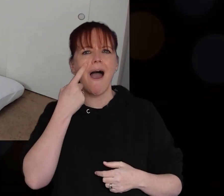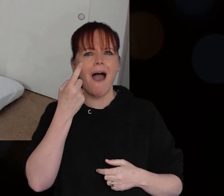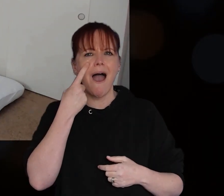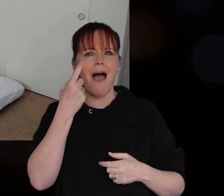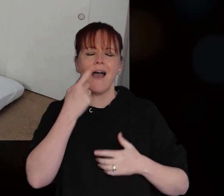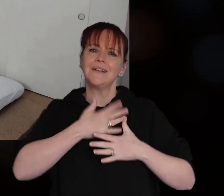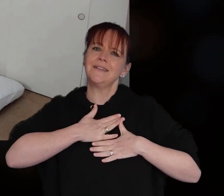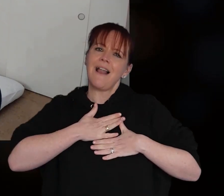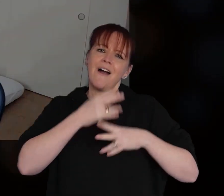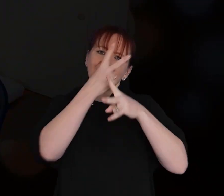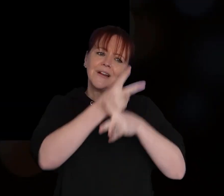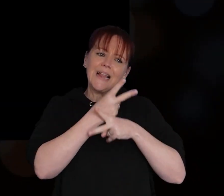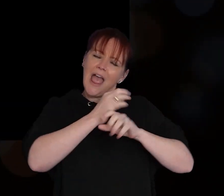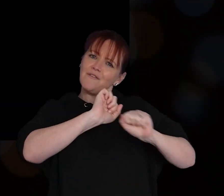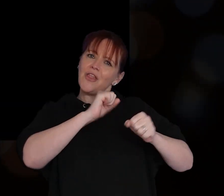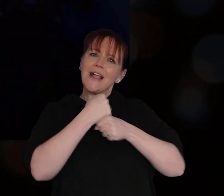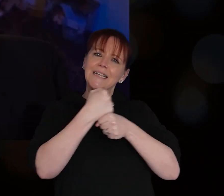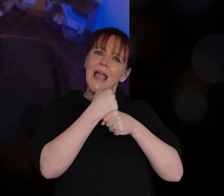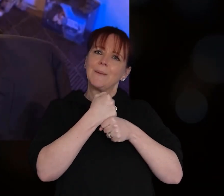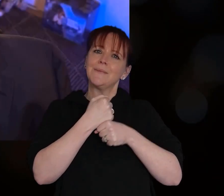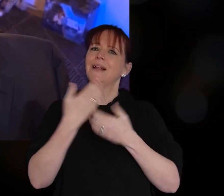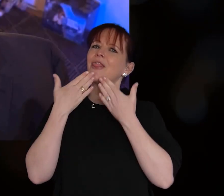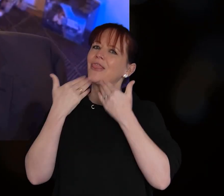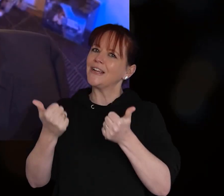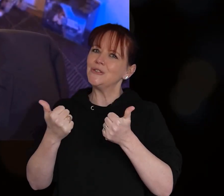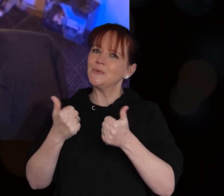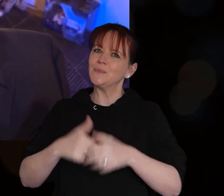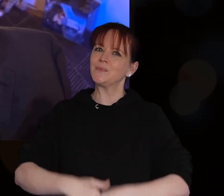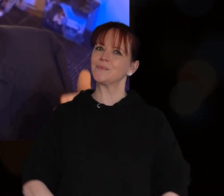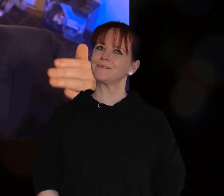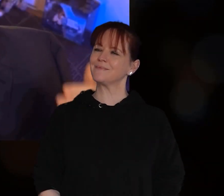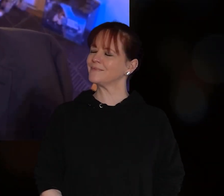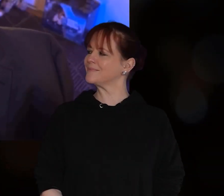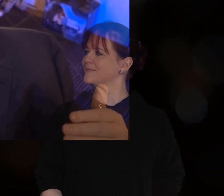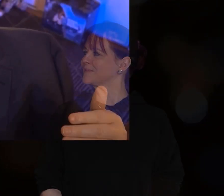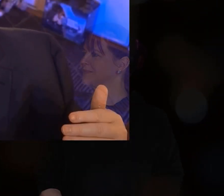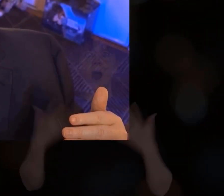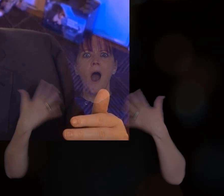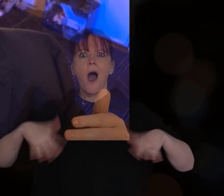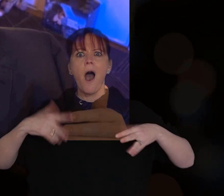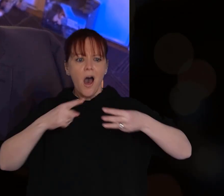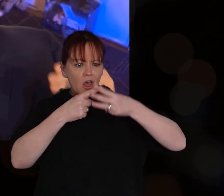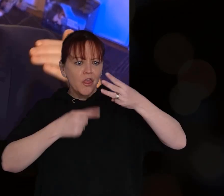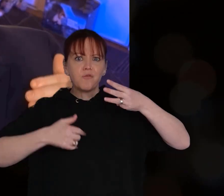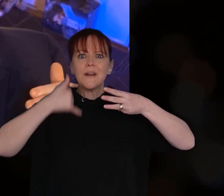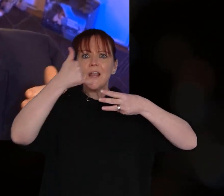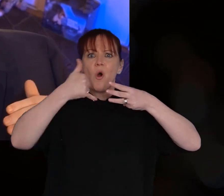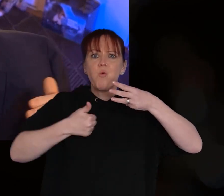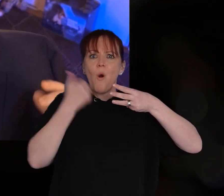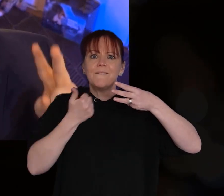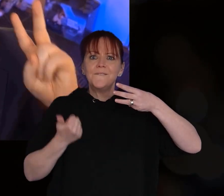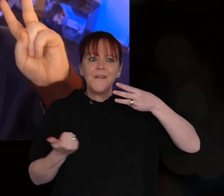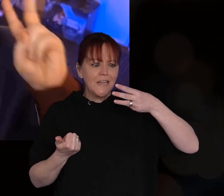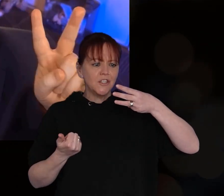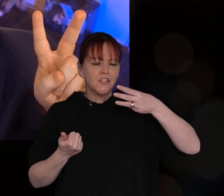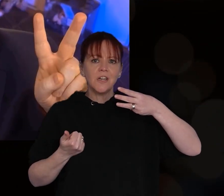Thank you so much. Wow, only three awards in and Outlaw has already picked up two!